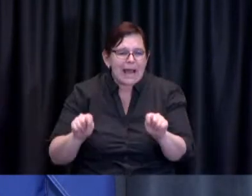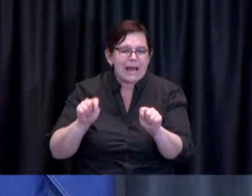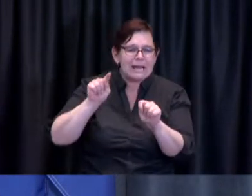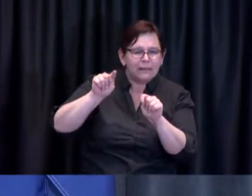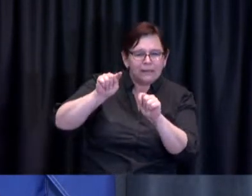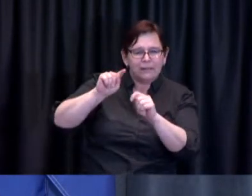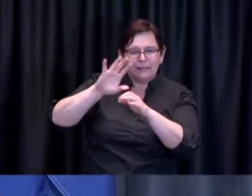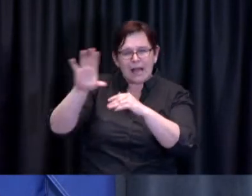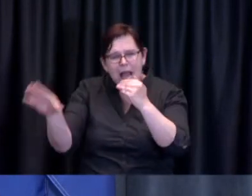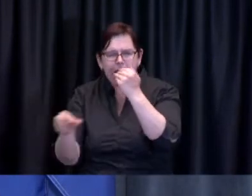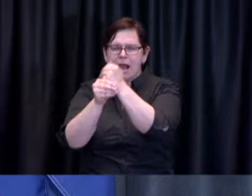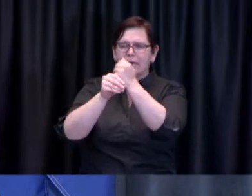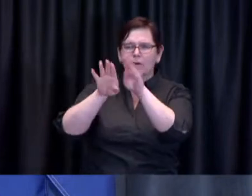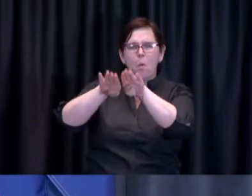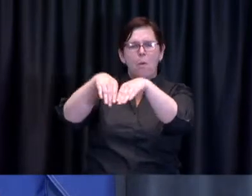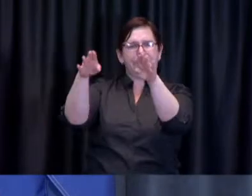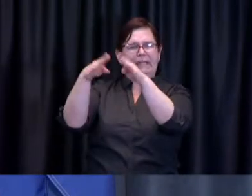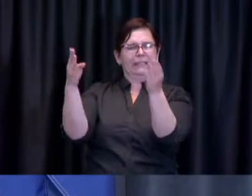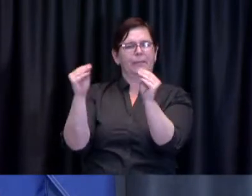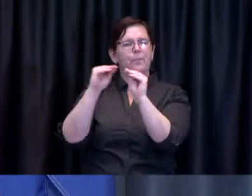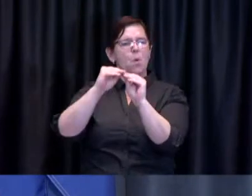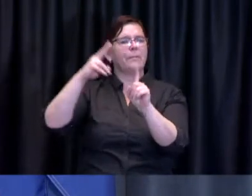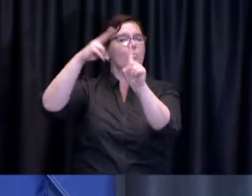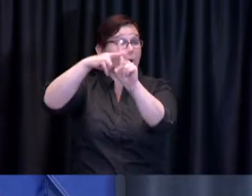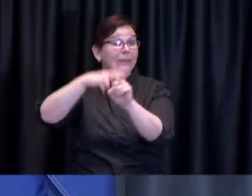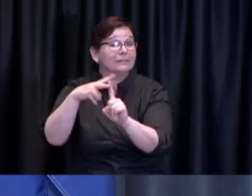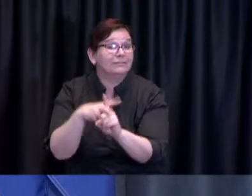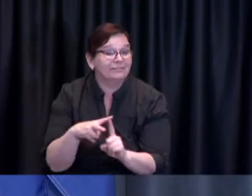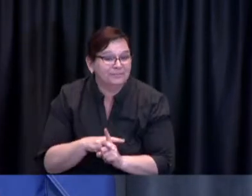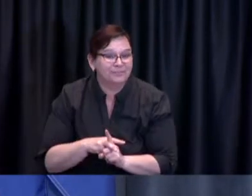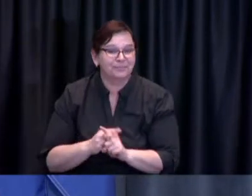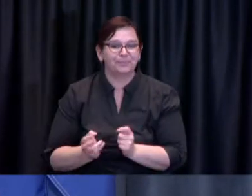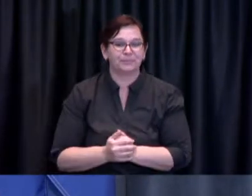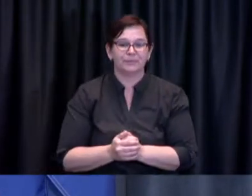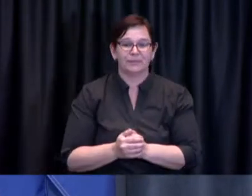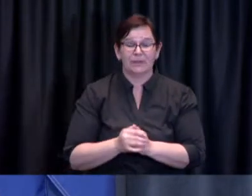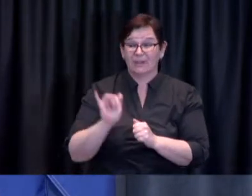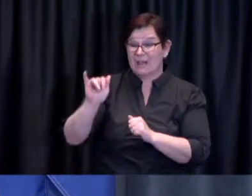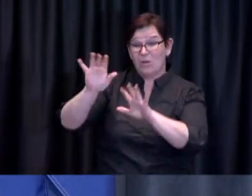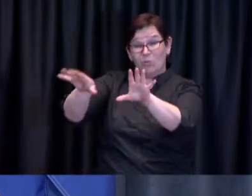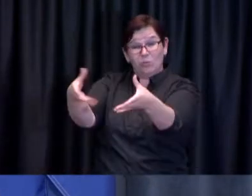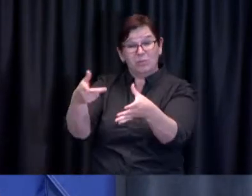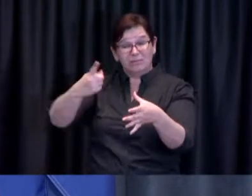to be able to be booked these are incredibly dedicated people who continue to give their all